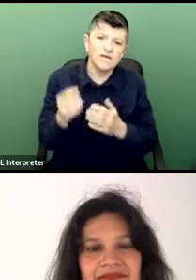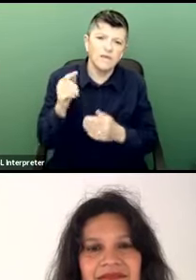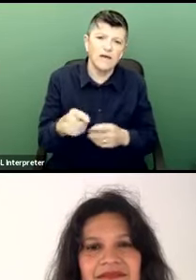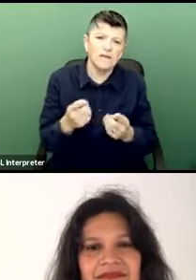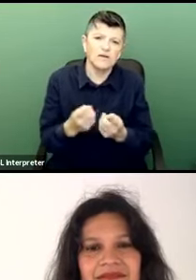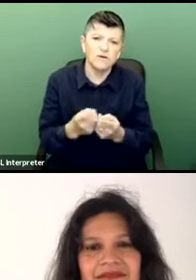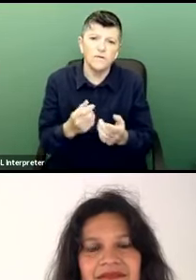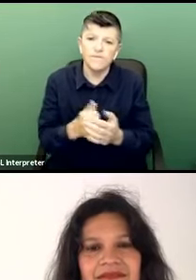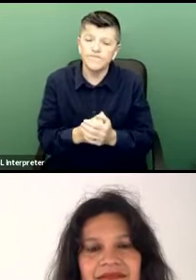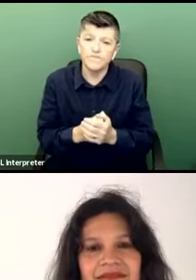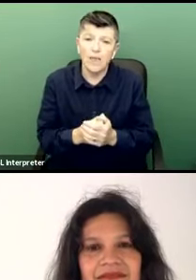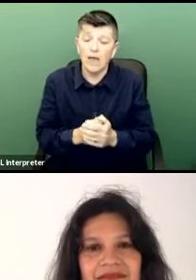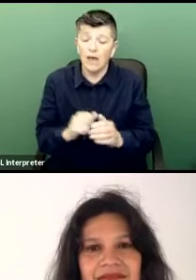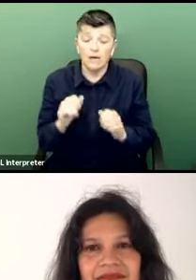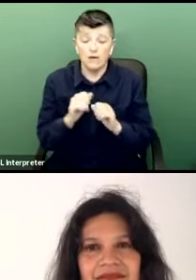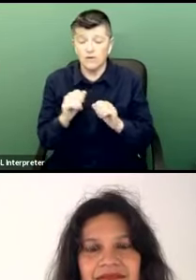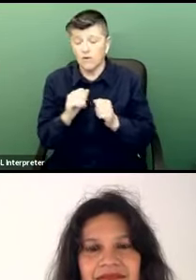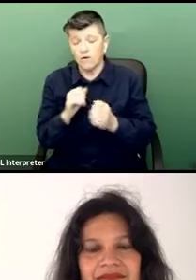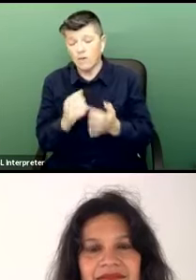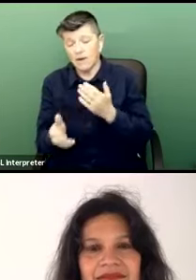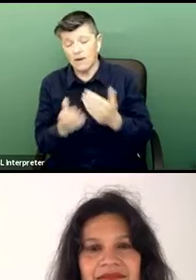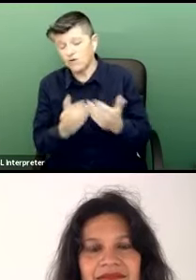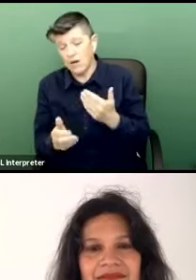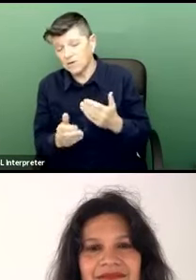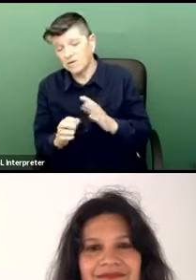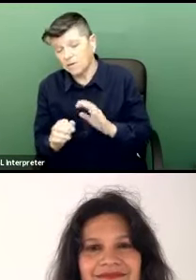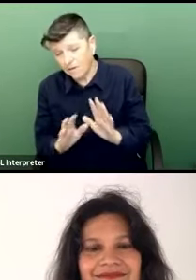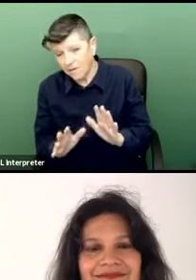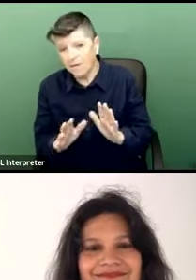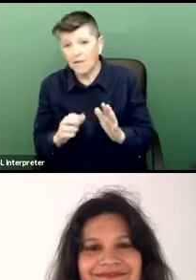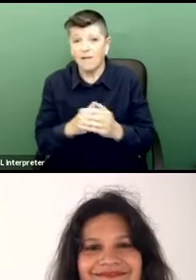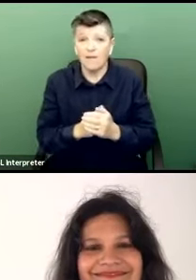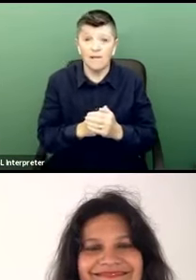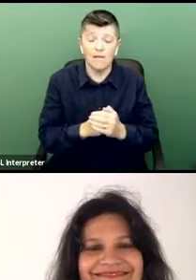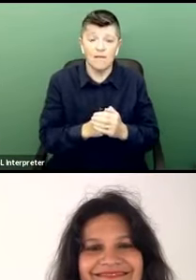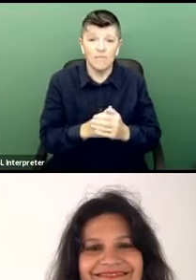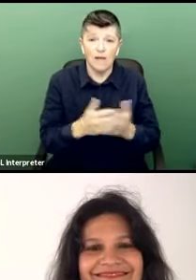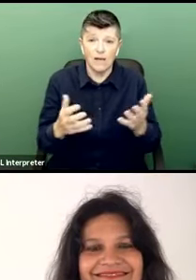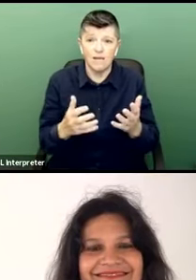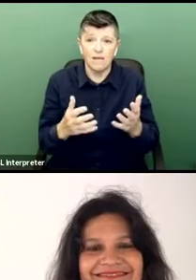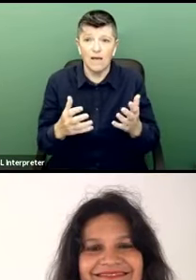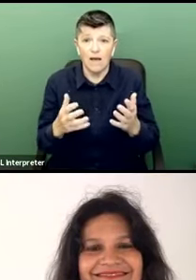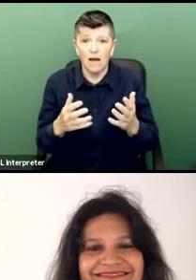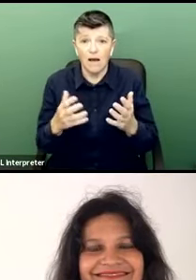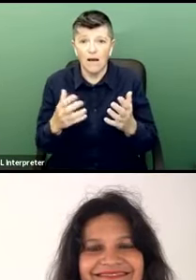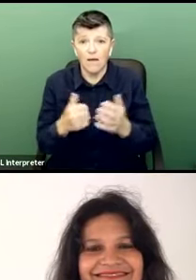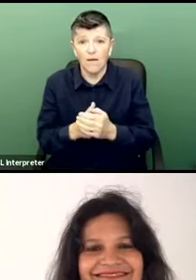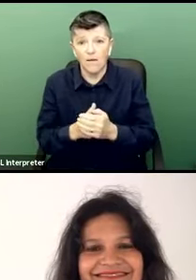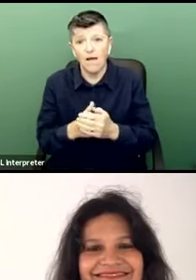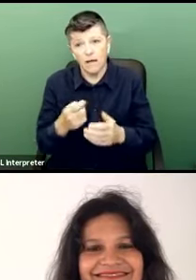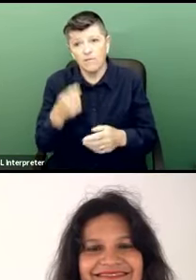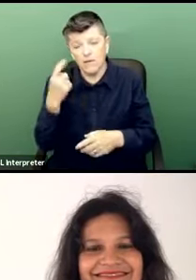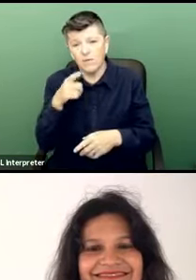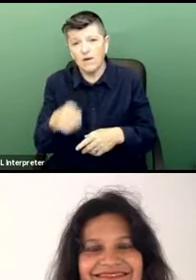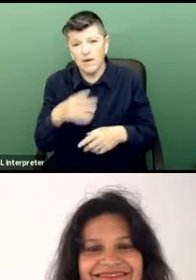too, that's where the skill of political action really is. So we entering in too territory of